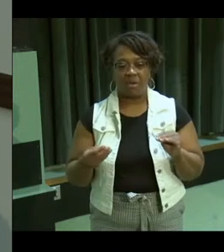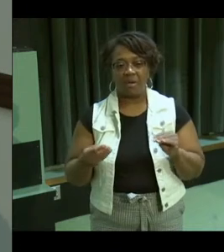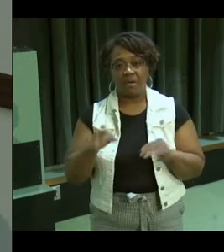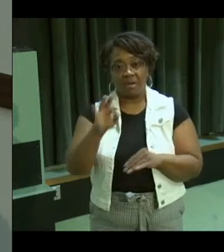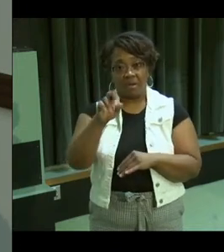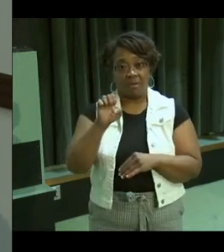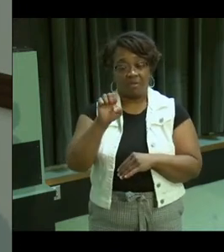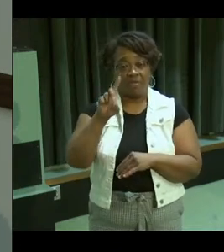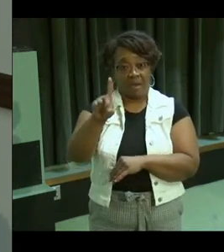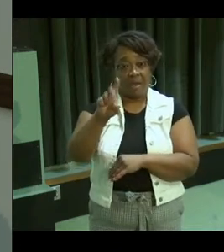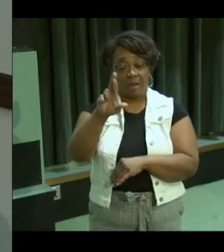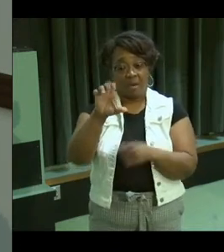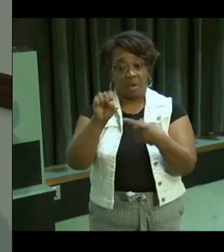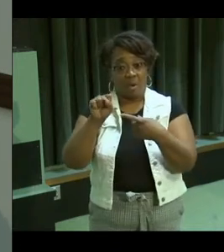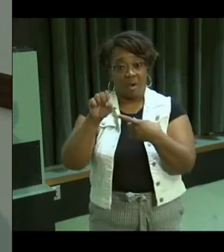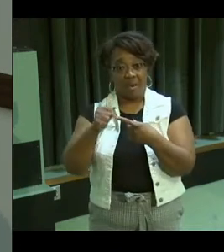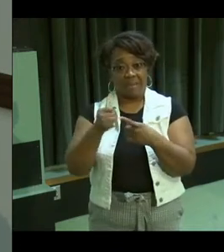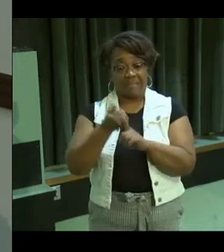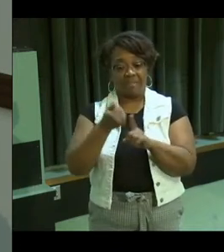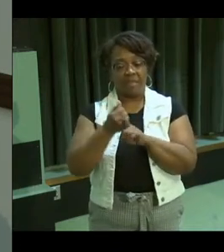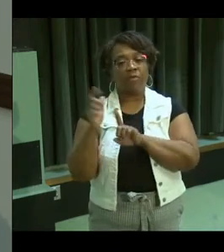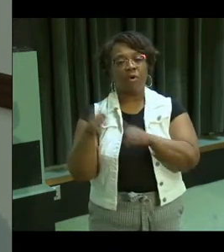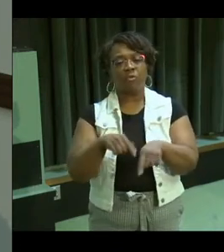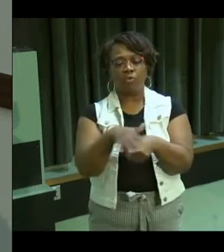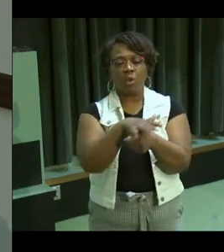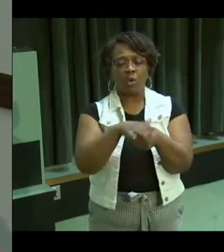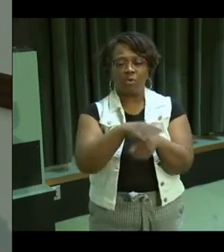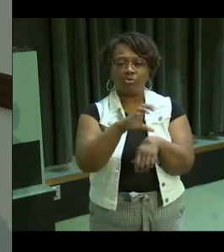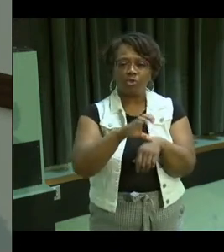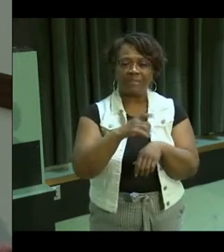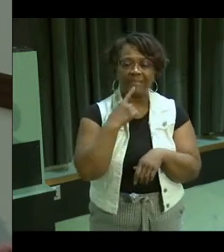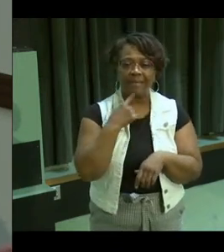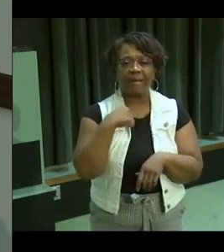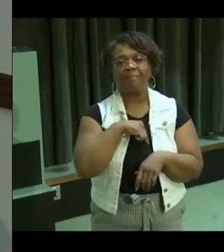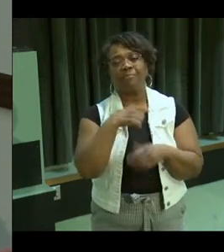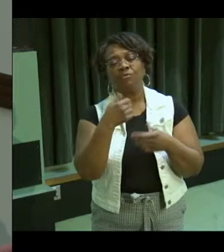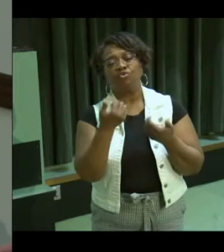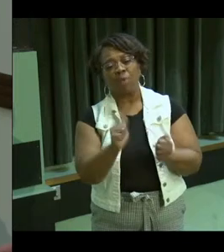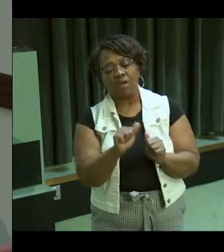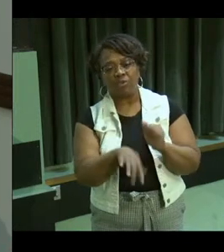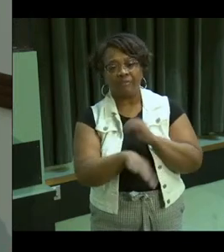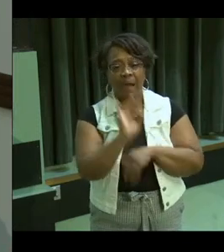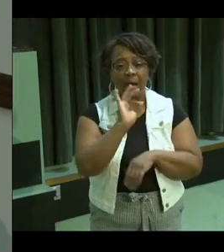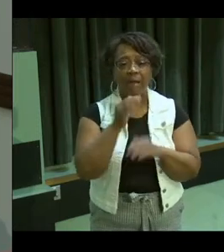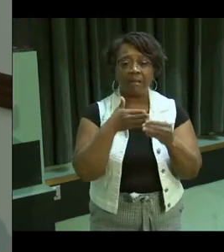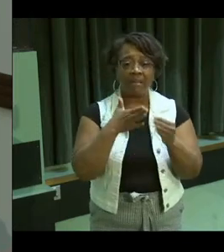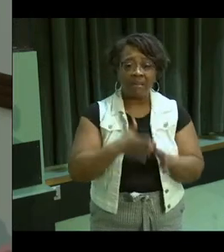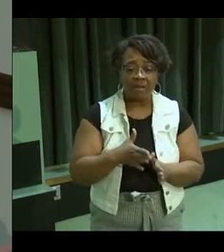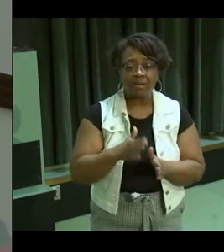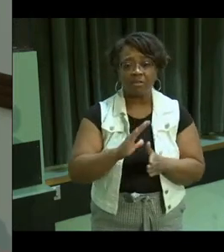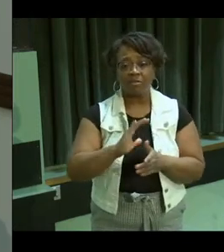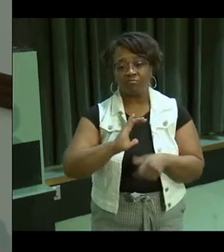Fred Ross had went to a local